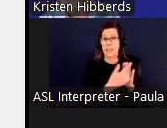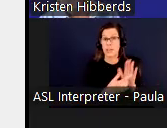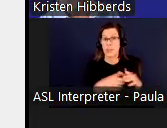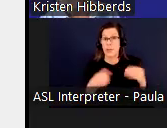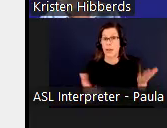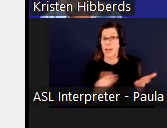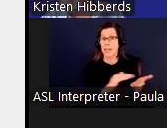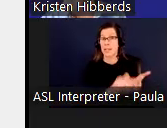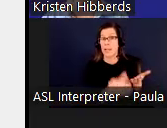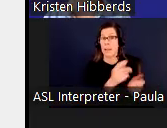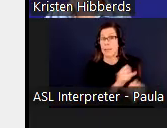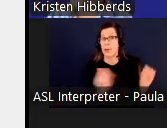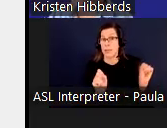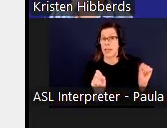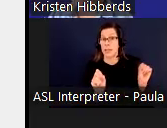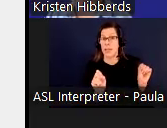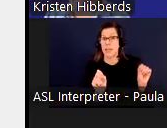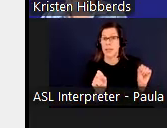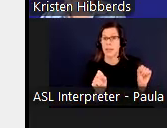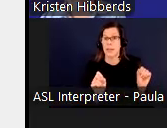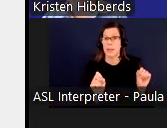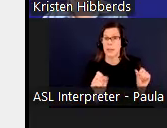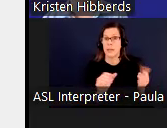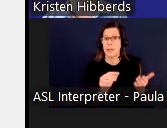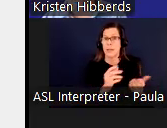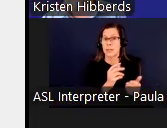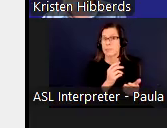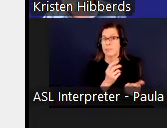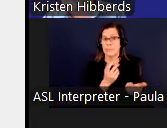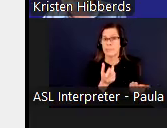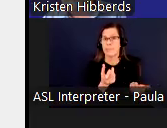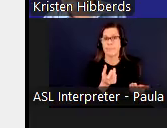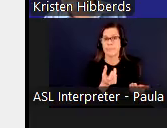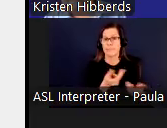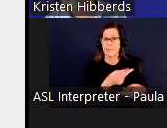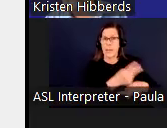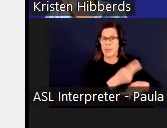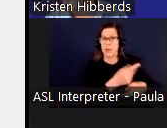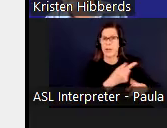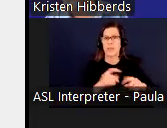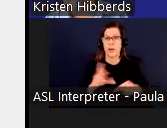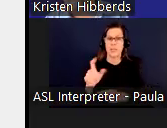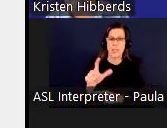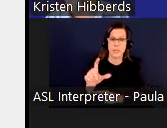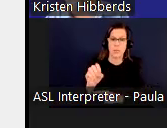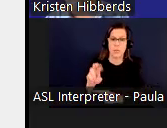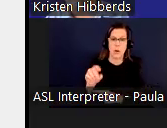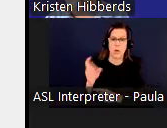So and it and it's immunity from civil or criminal liability by putting any we